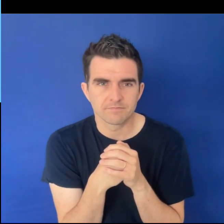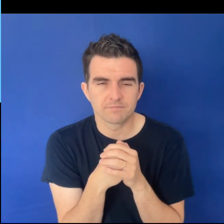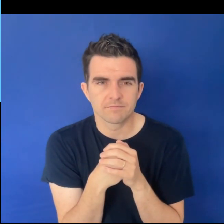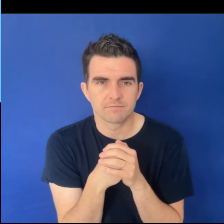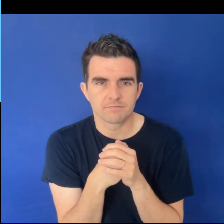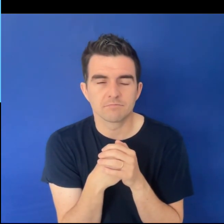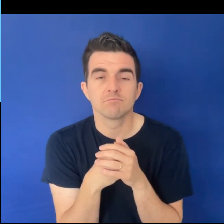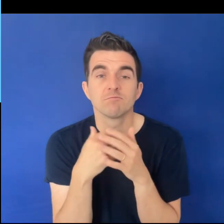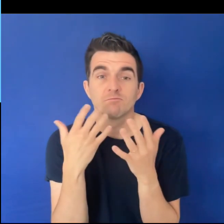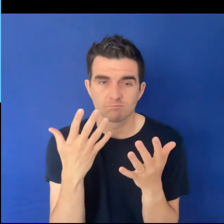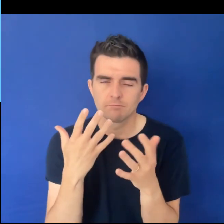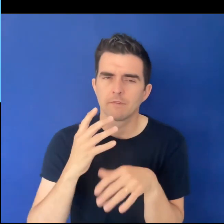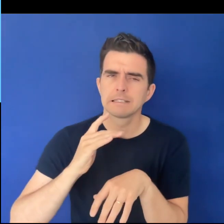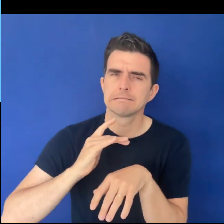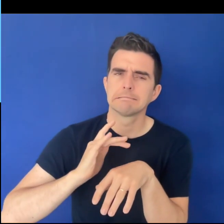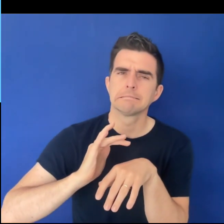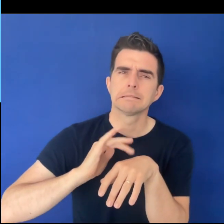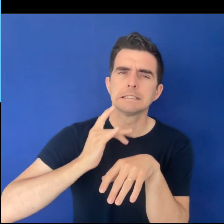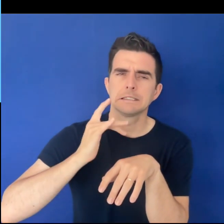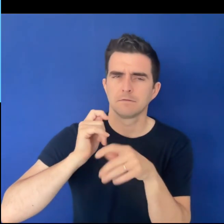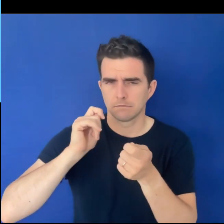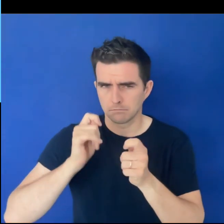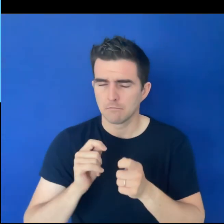Of course, their sensitivity can be adjusted as well.